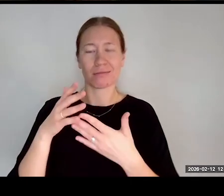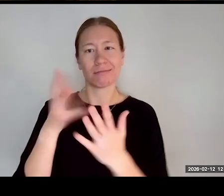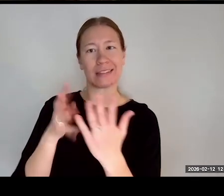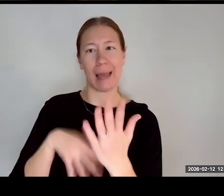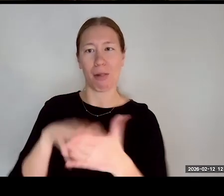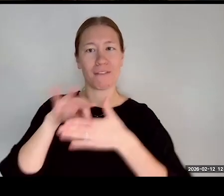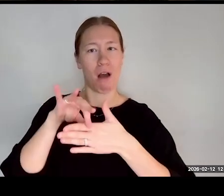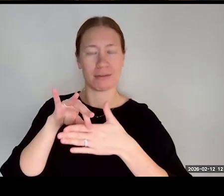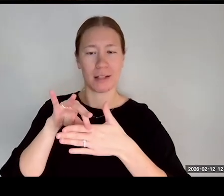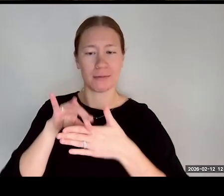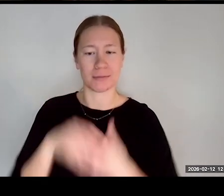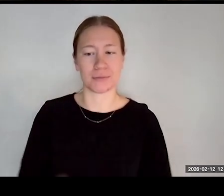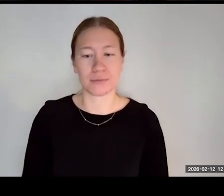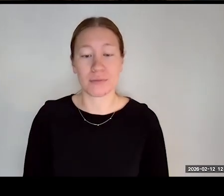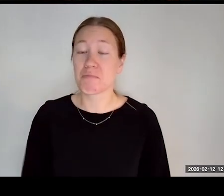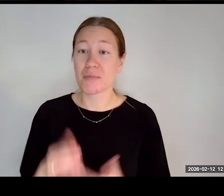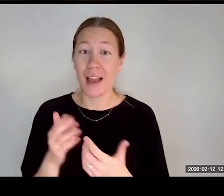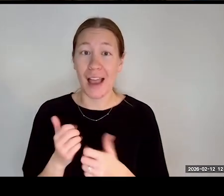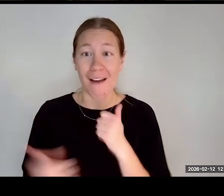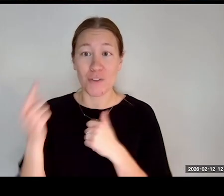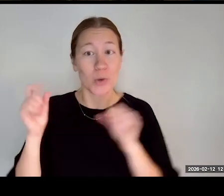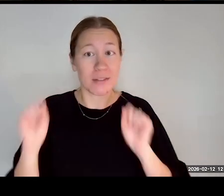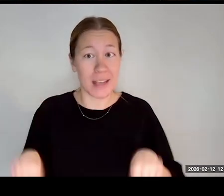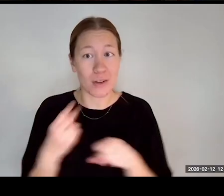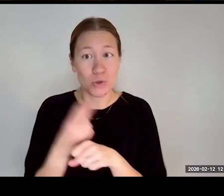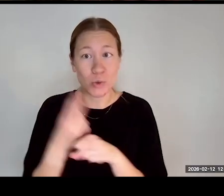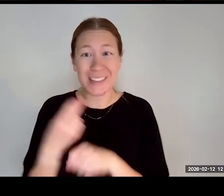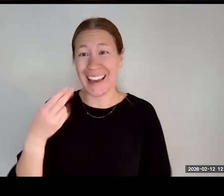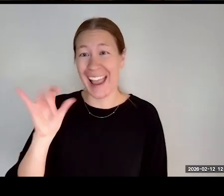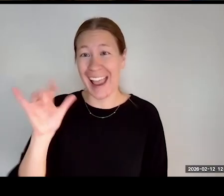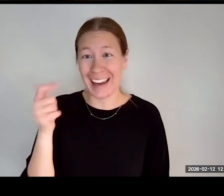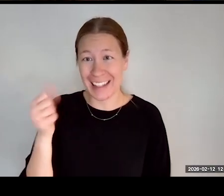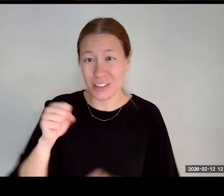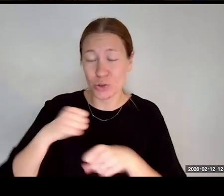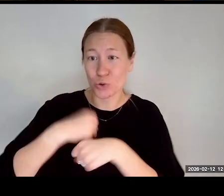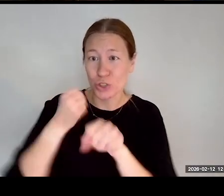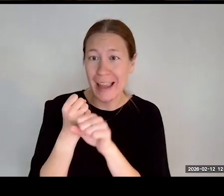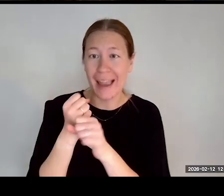we can use headings to create document outlines or navigation outlines for our document